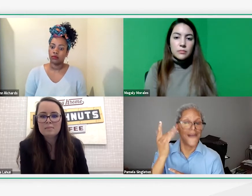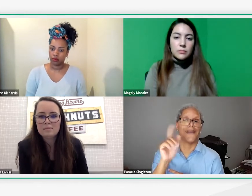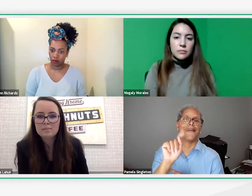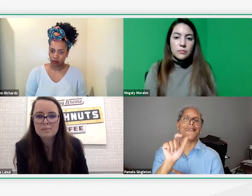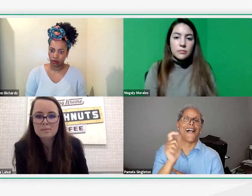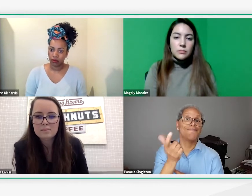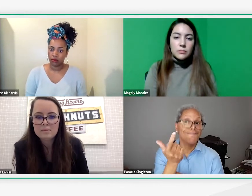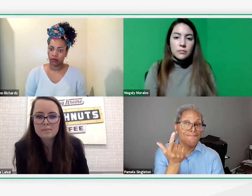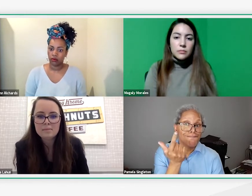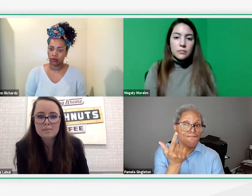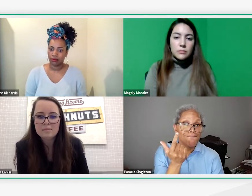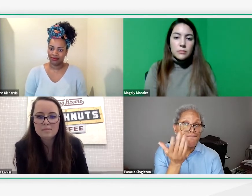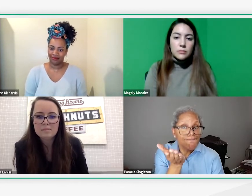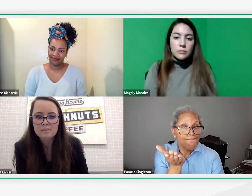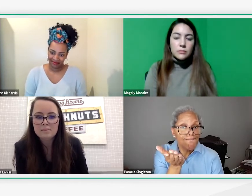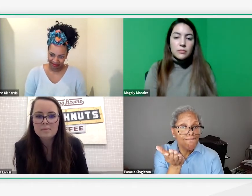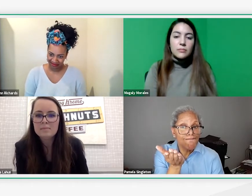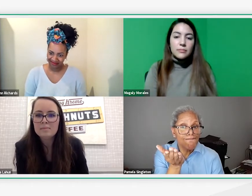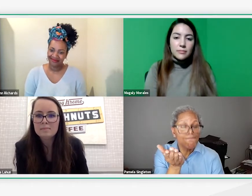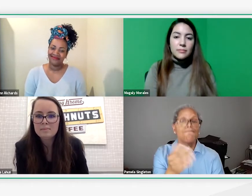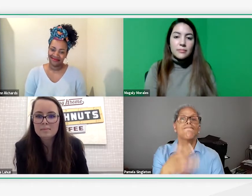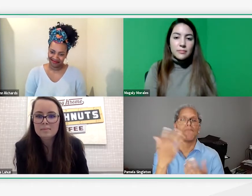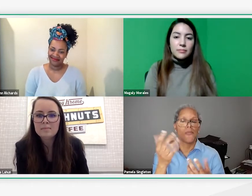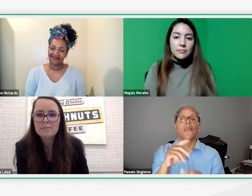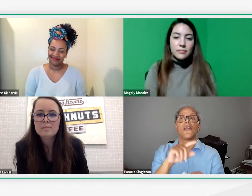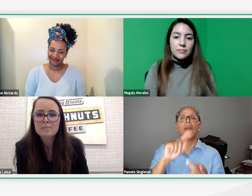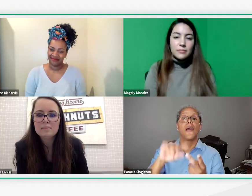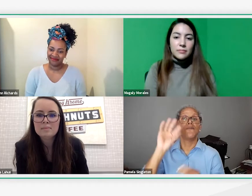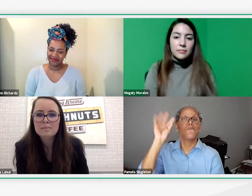your income, and your taxes are based on your income.